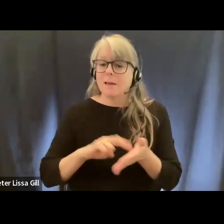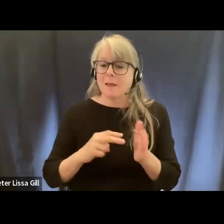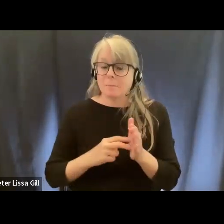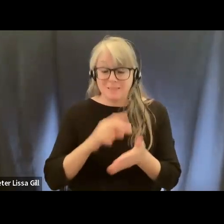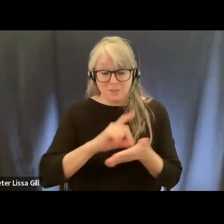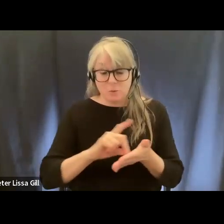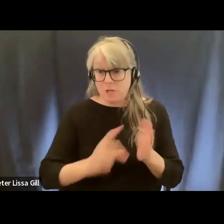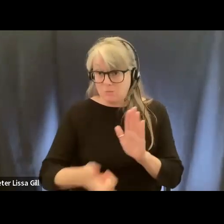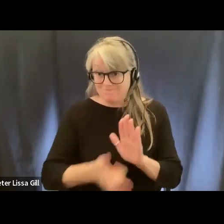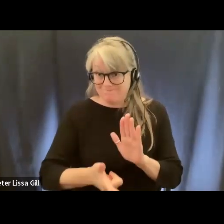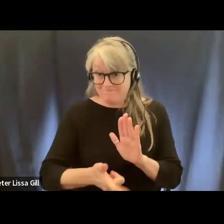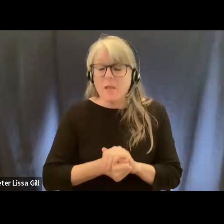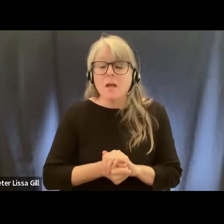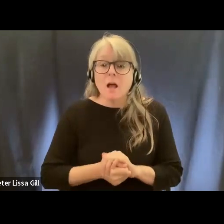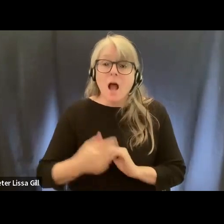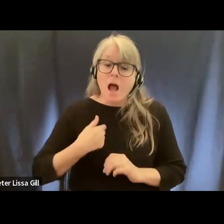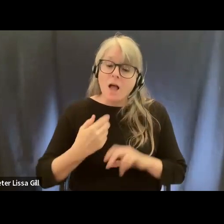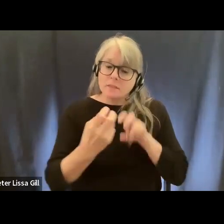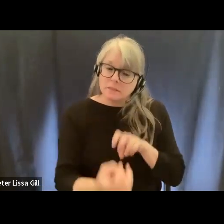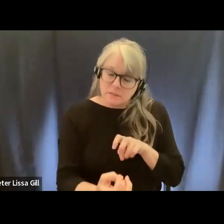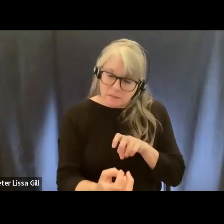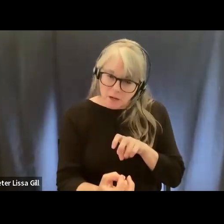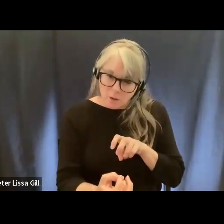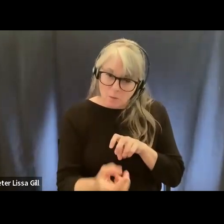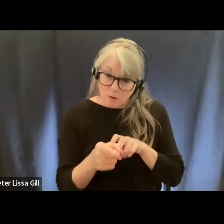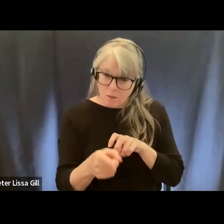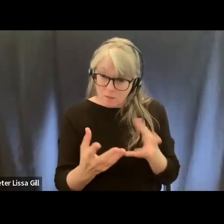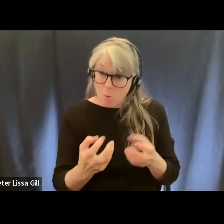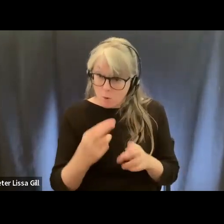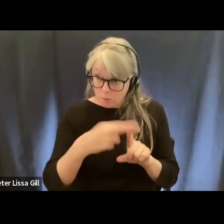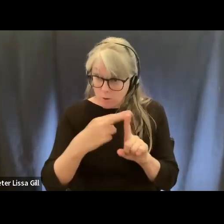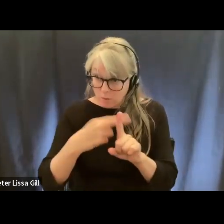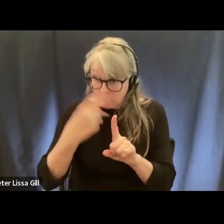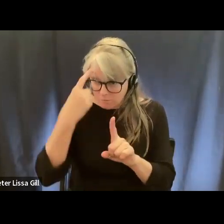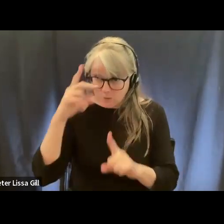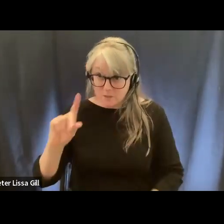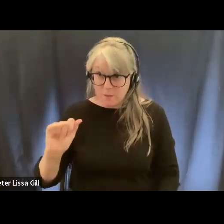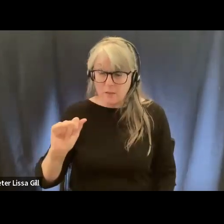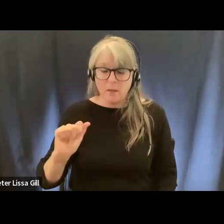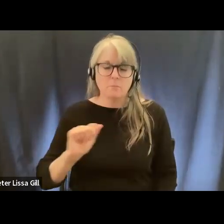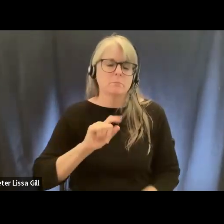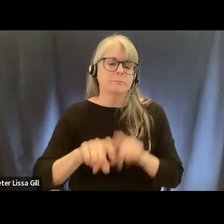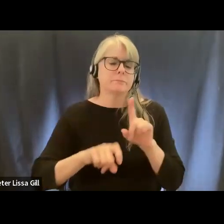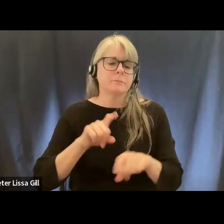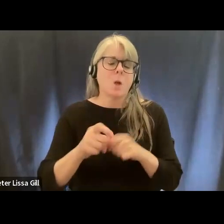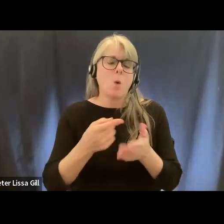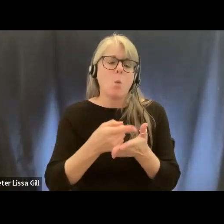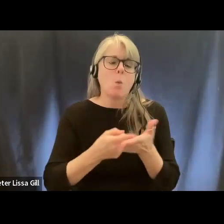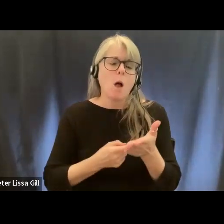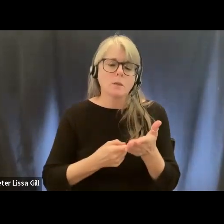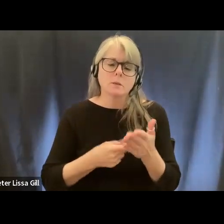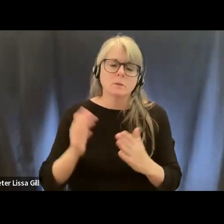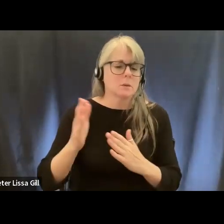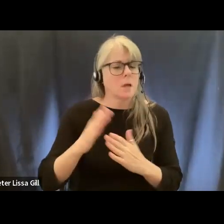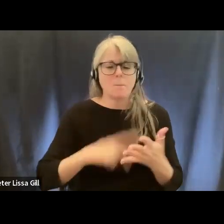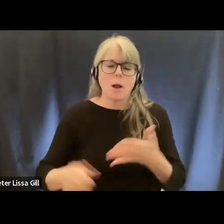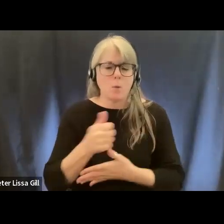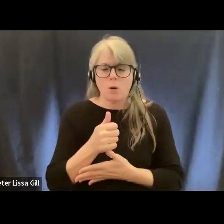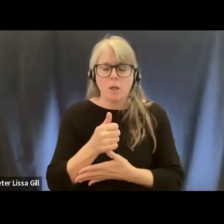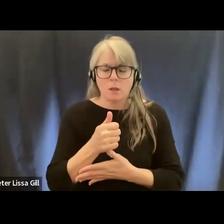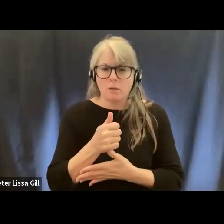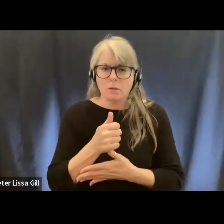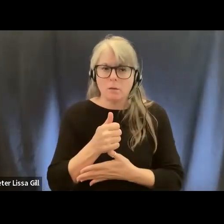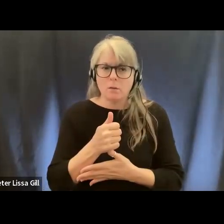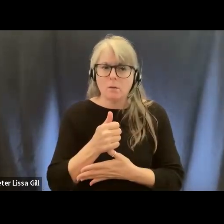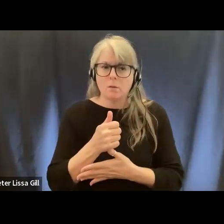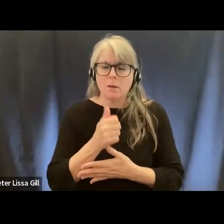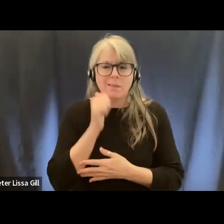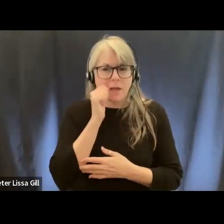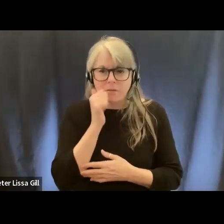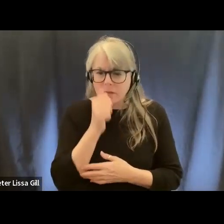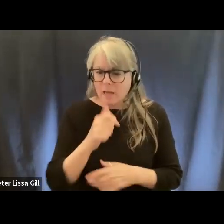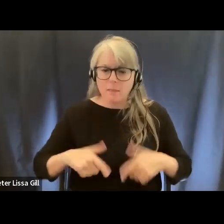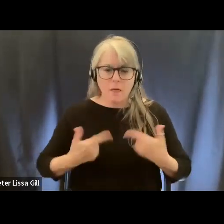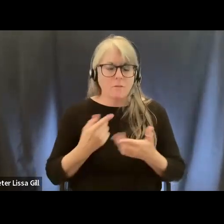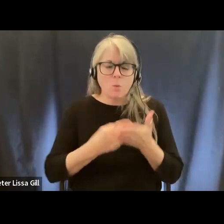But what I like to do when I sit down with clients or looking for rentals for disabilities is to find out what their number one priorities are, how their day-to-day life, what they need to look at.